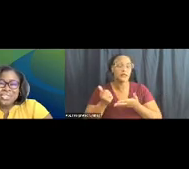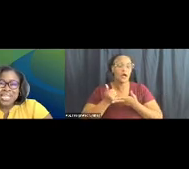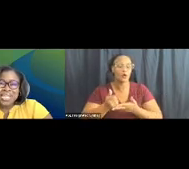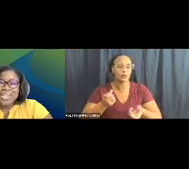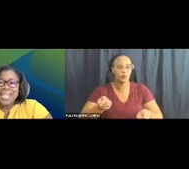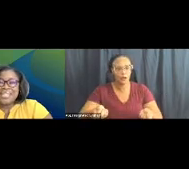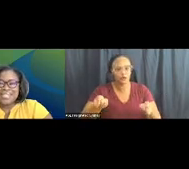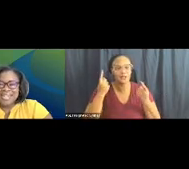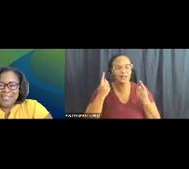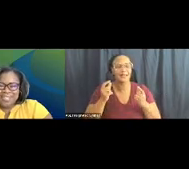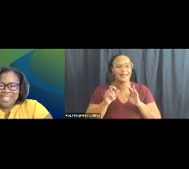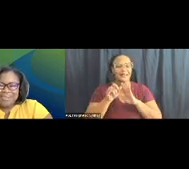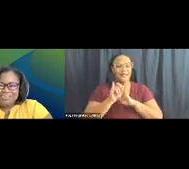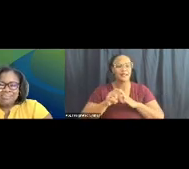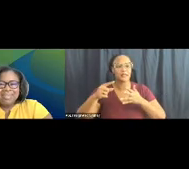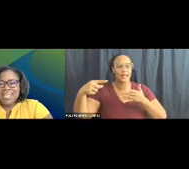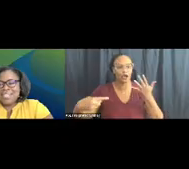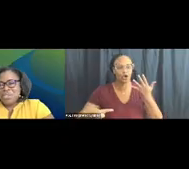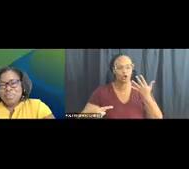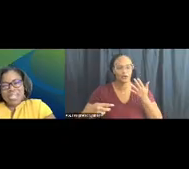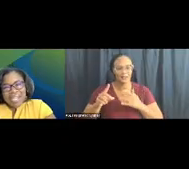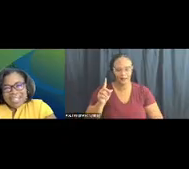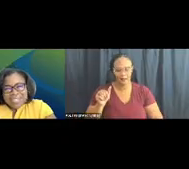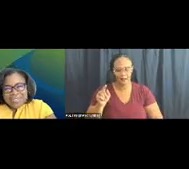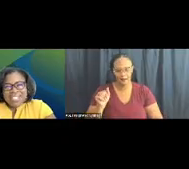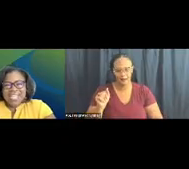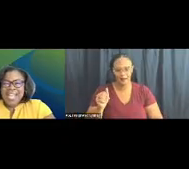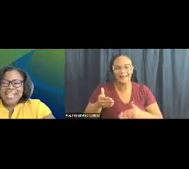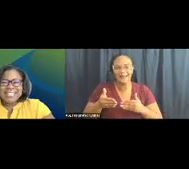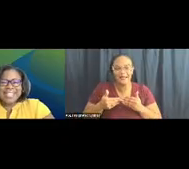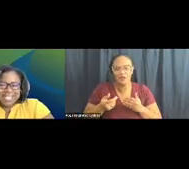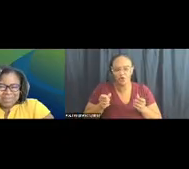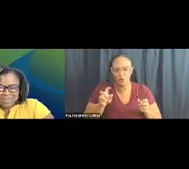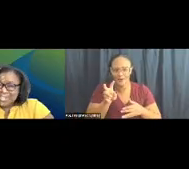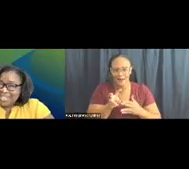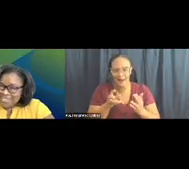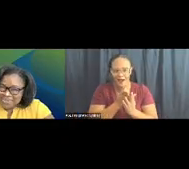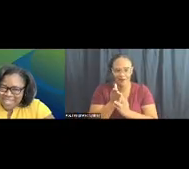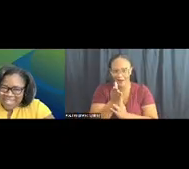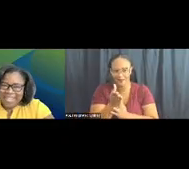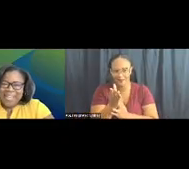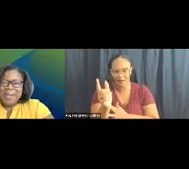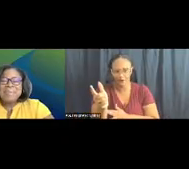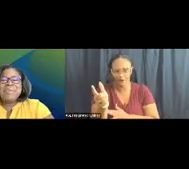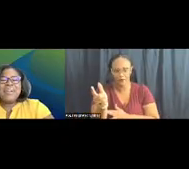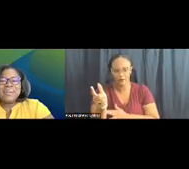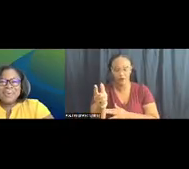to understand and to navigate. So, you may not leave today as an expert, and that's okay. But